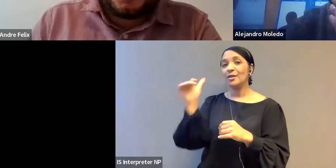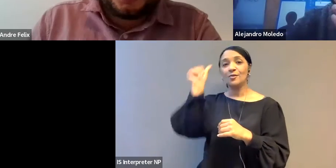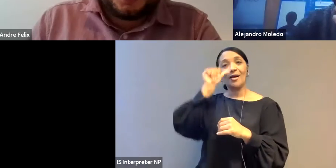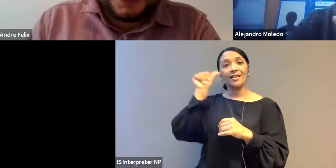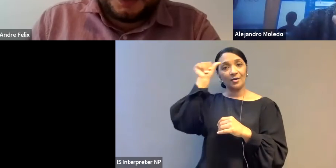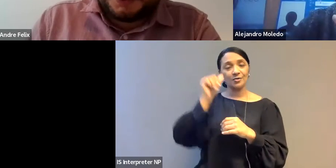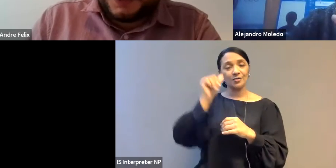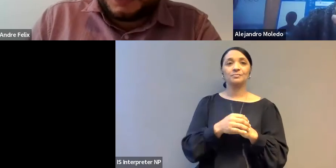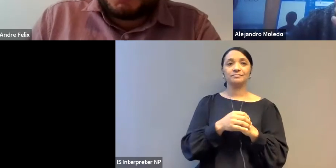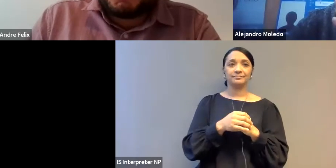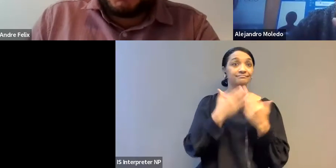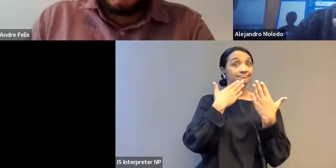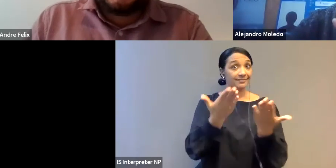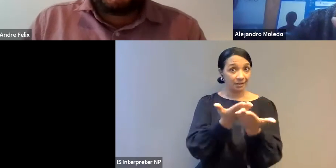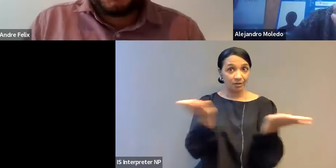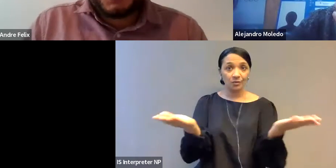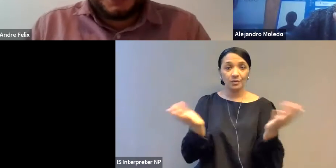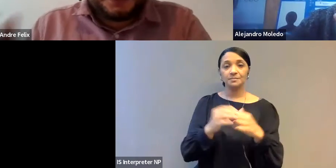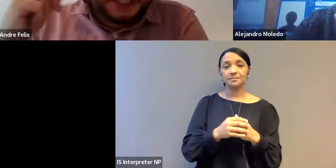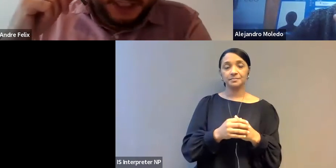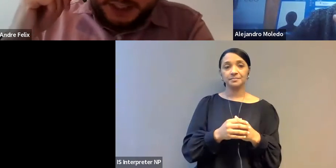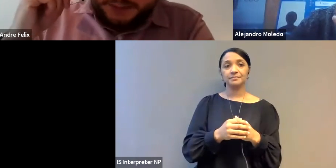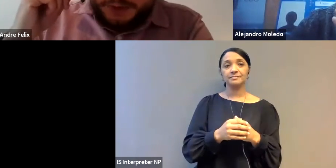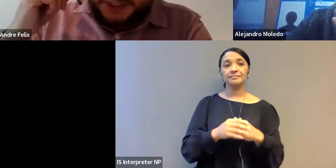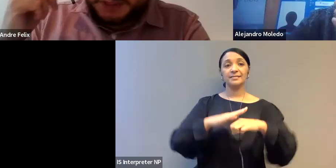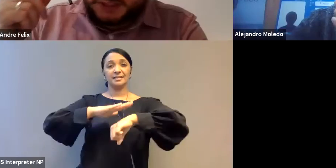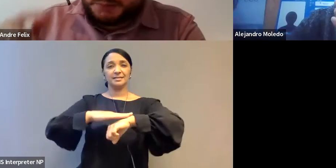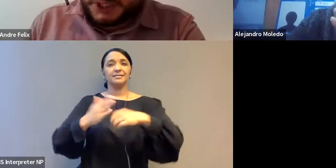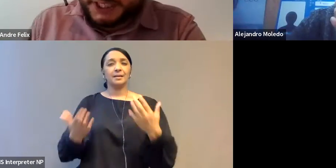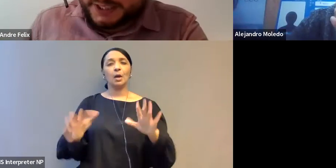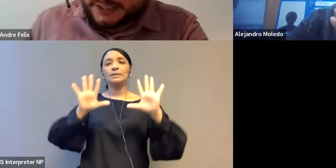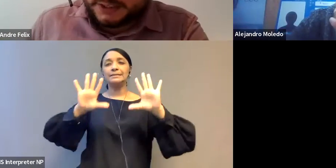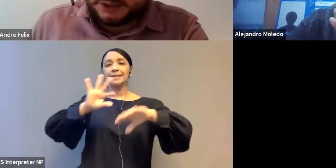Thank you so much, everyone. We are now taking a small 10-minute break.